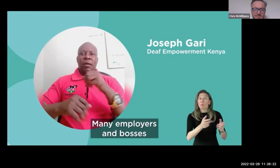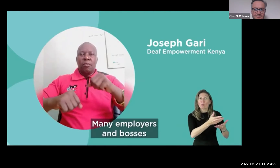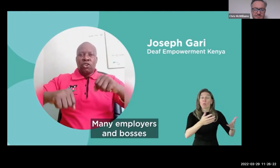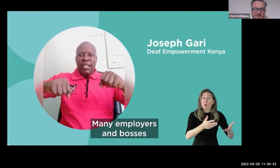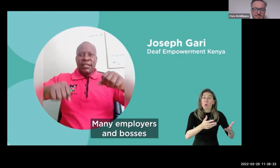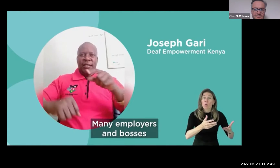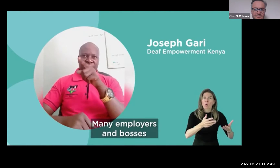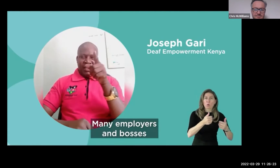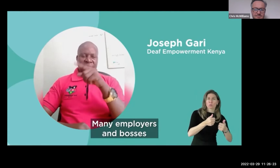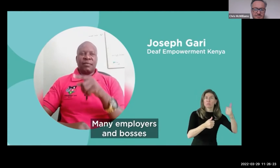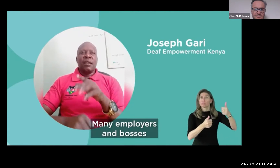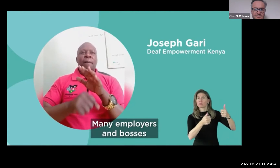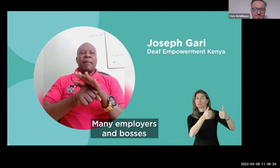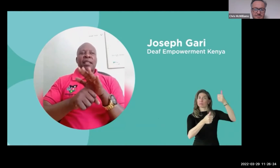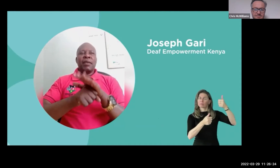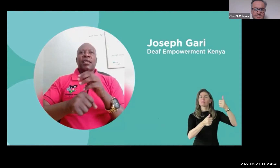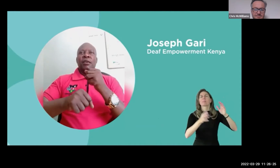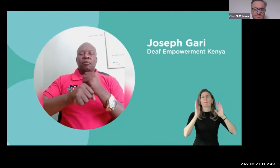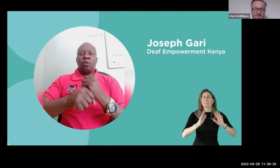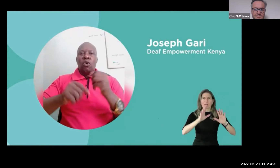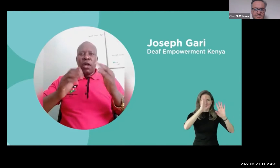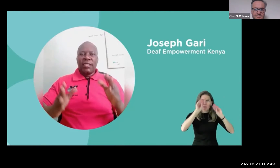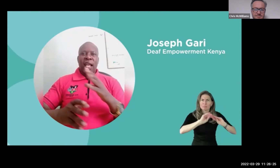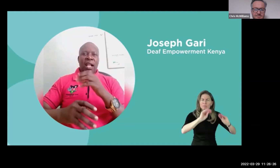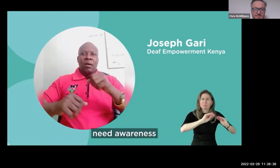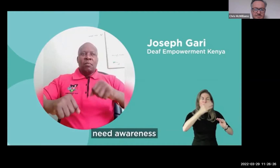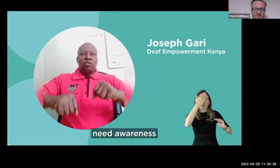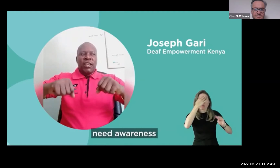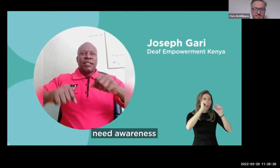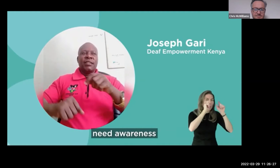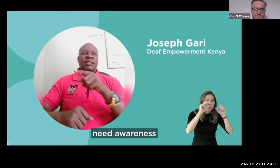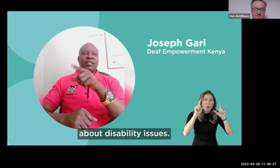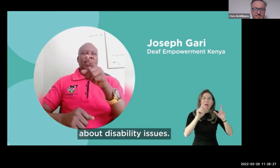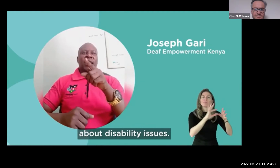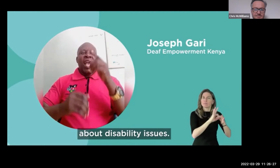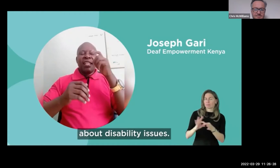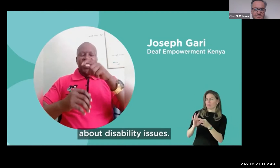Many employers and bosses need awareness about disability issues.